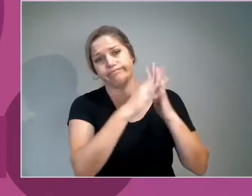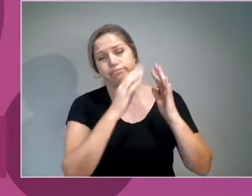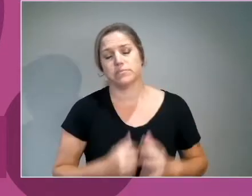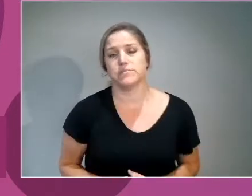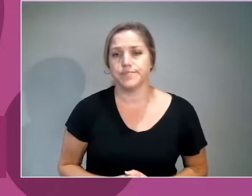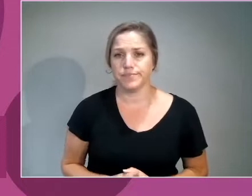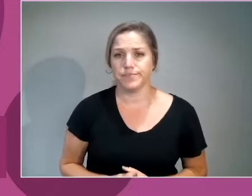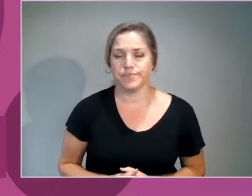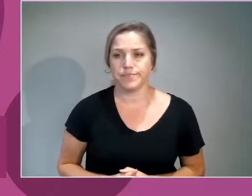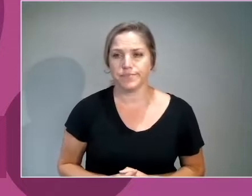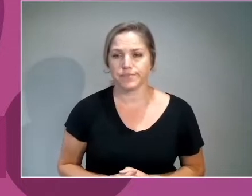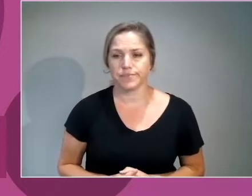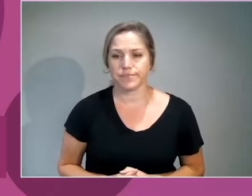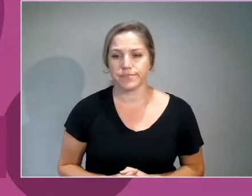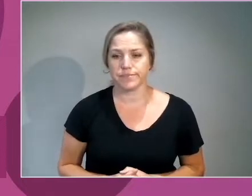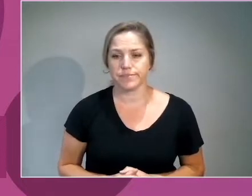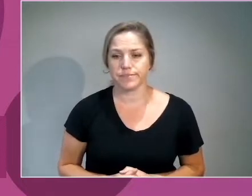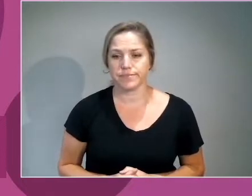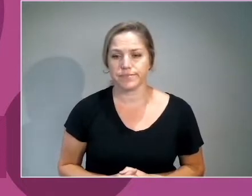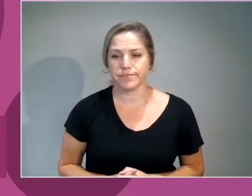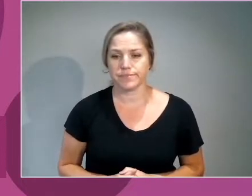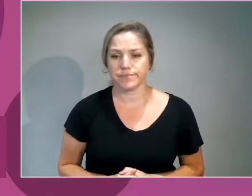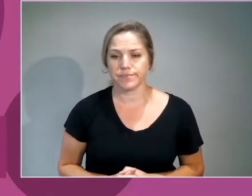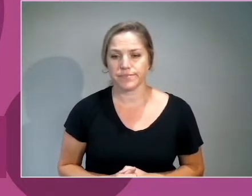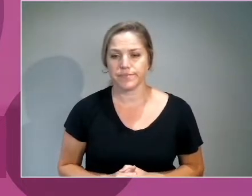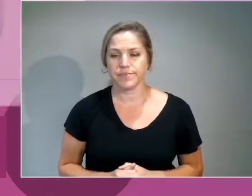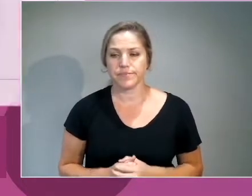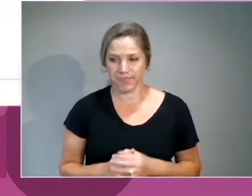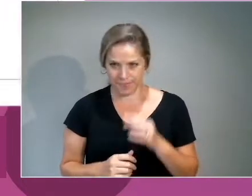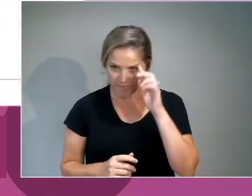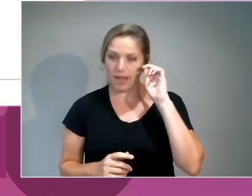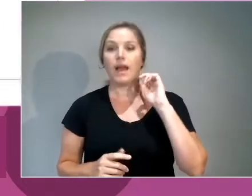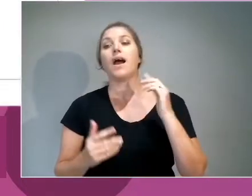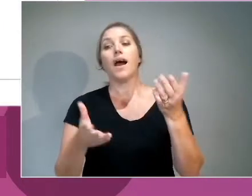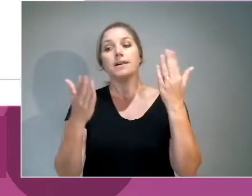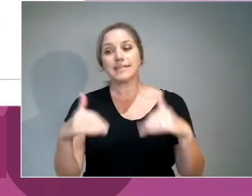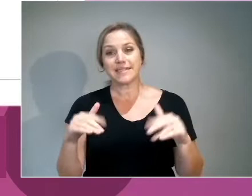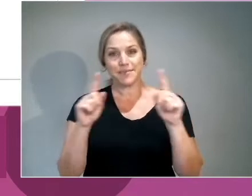And let's just stop and look today. And let me just set some opening comments here and I'll